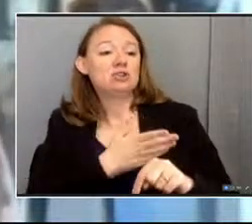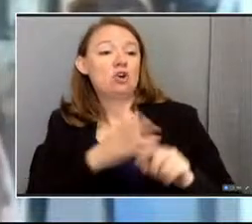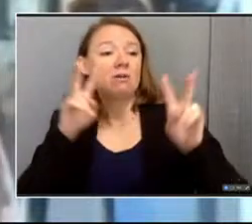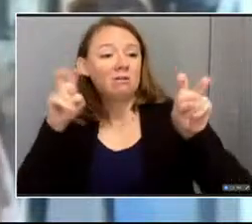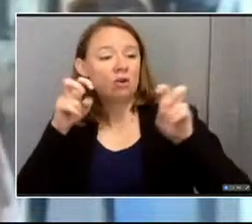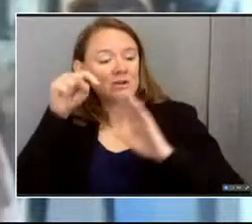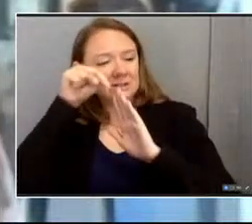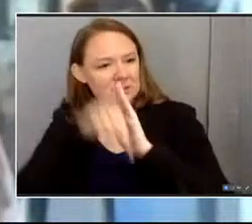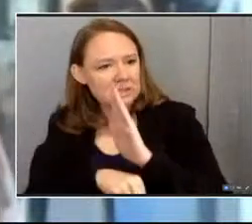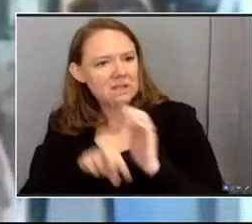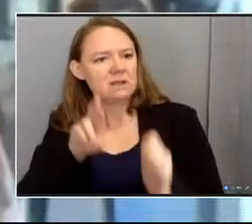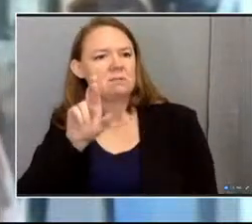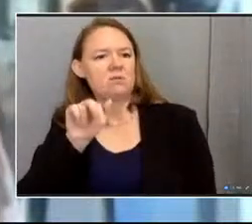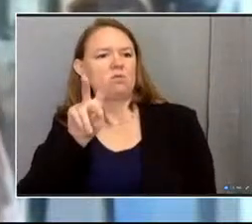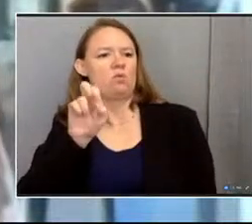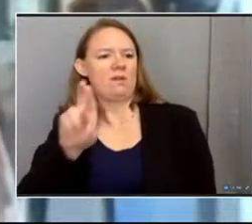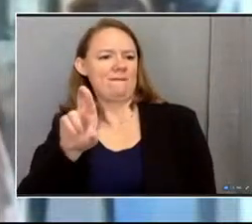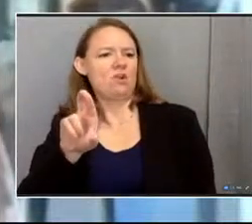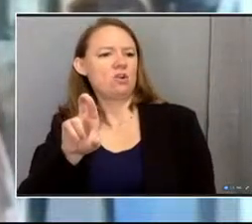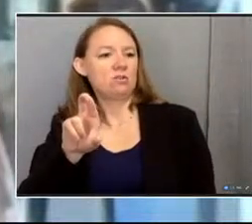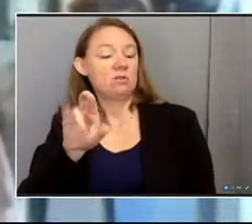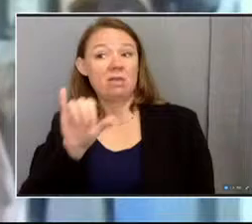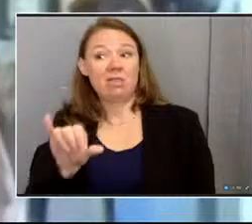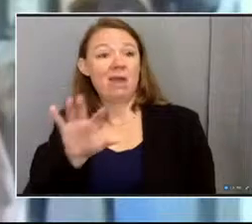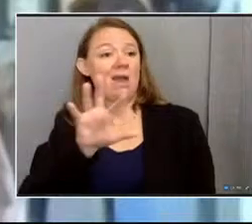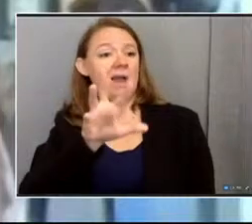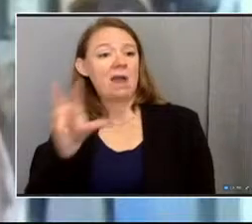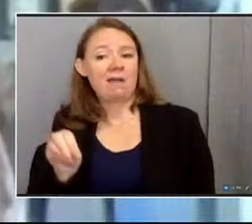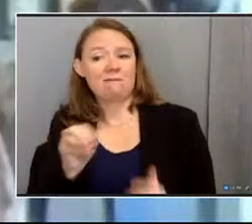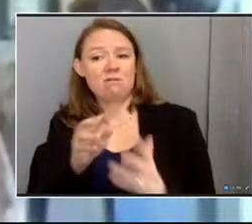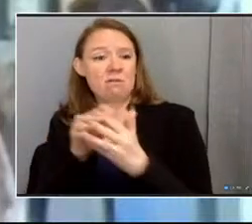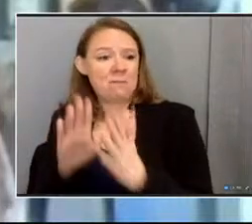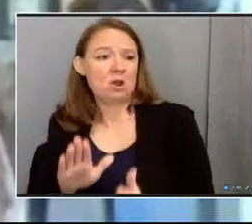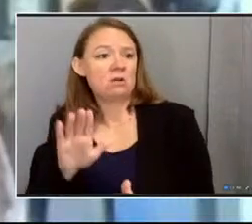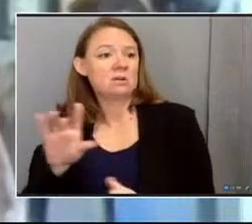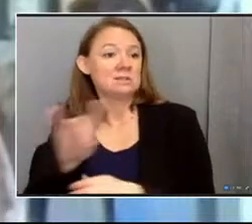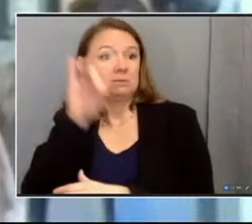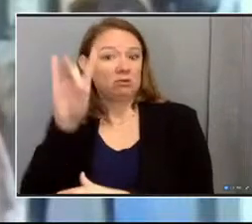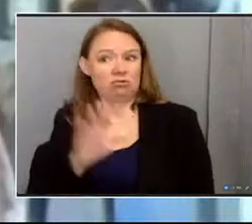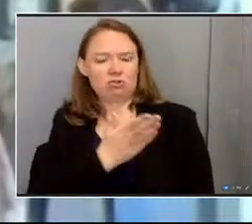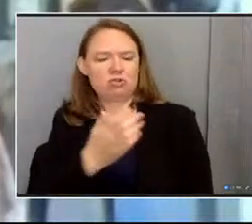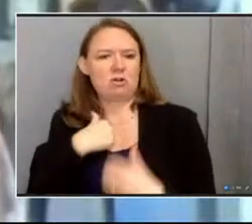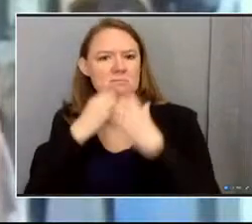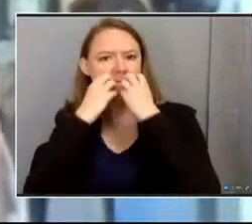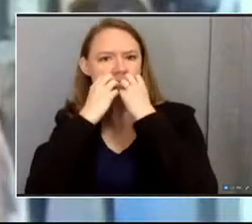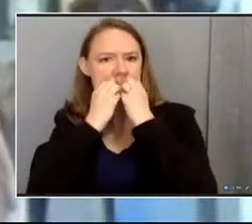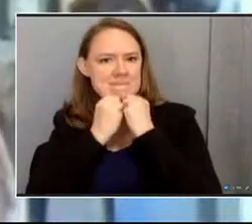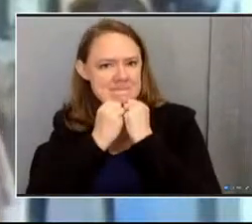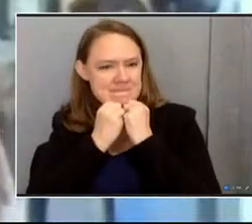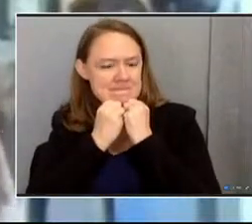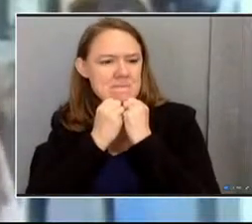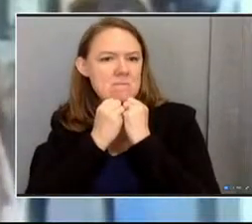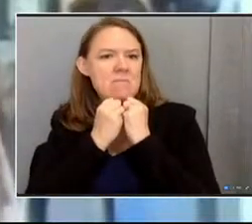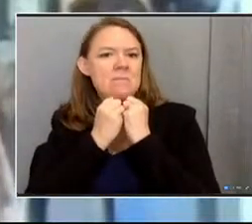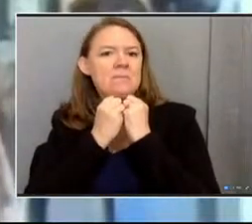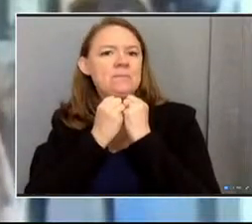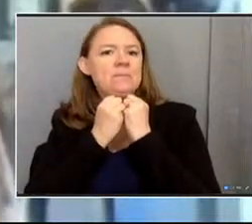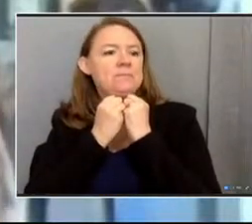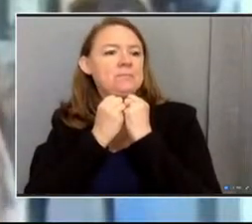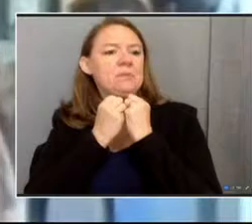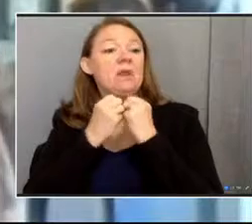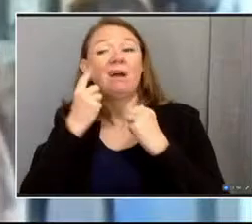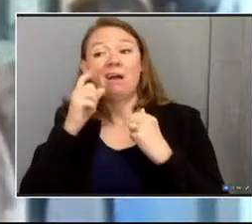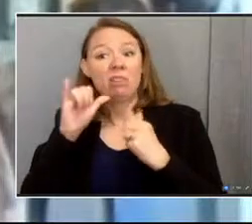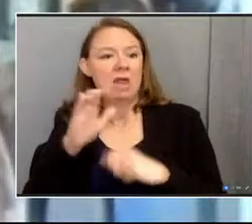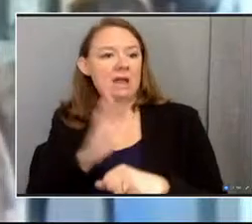to my heart and I held my entire life's time and career and when I sang Deep River for him,